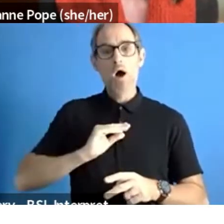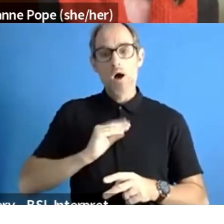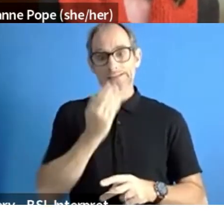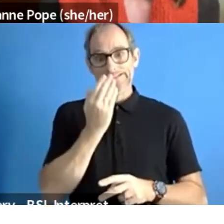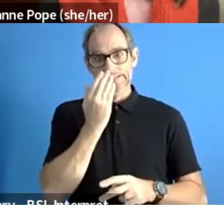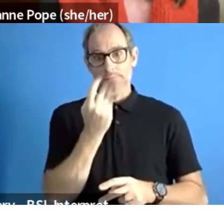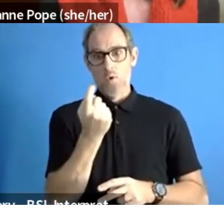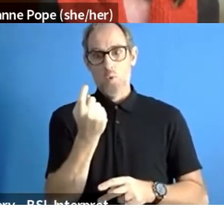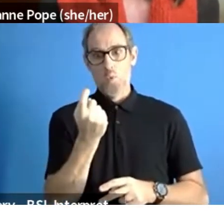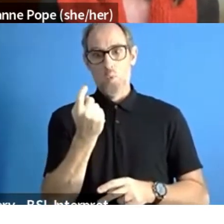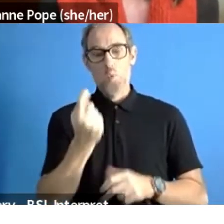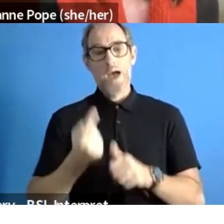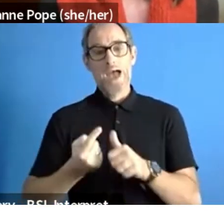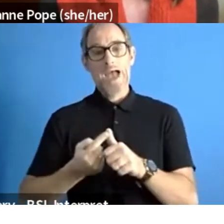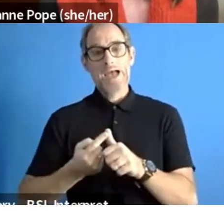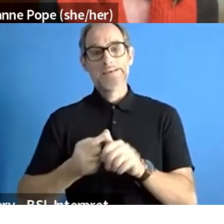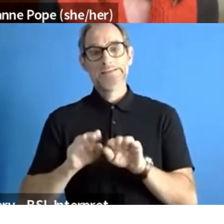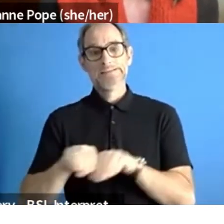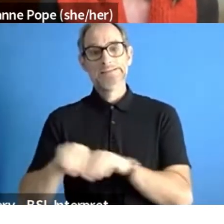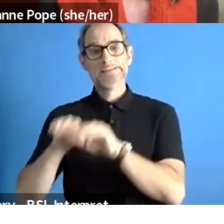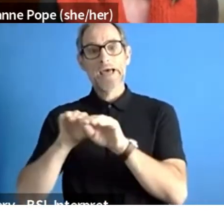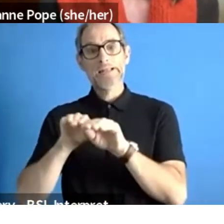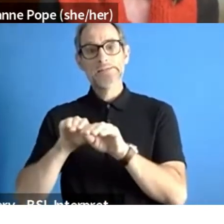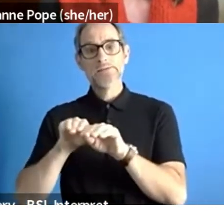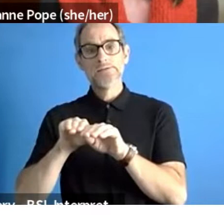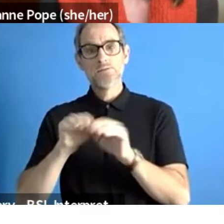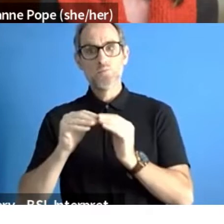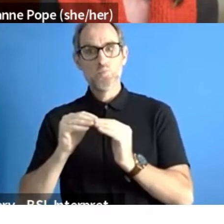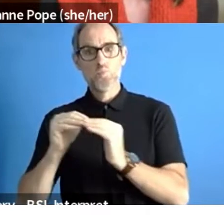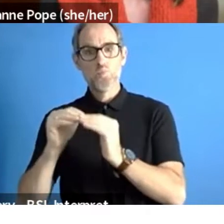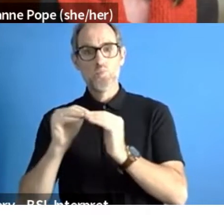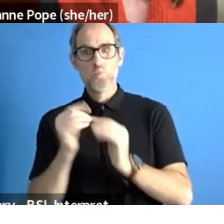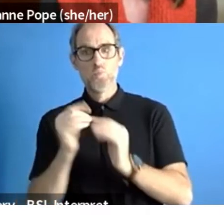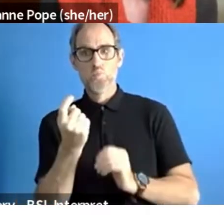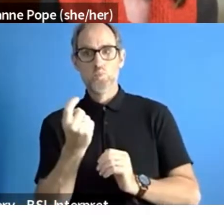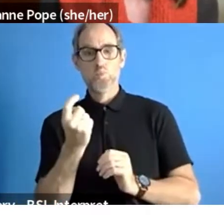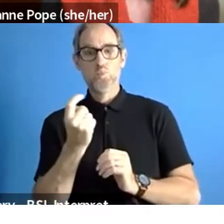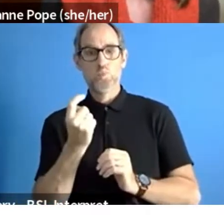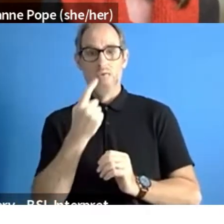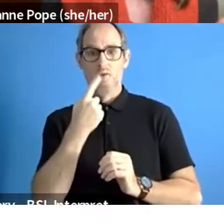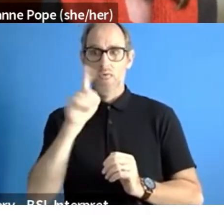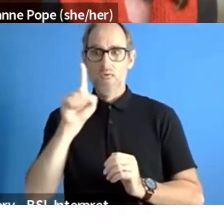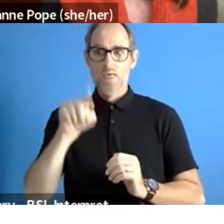gave us a huge boost and more importantly, we asked people who use